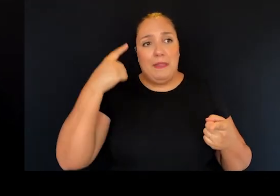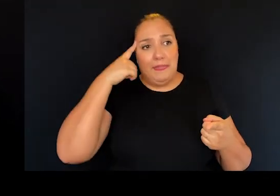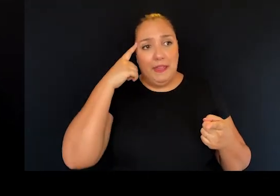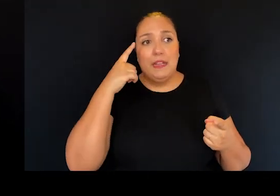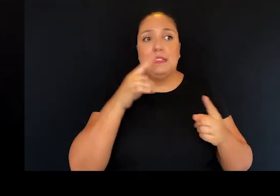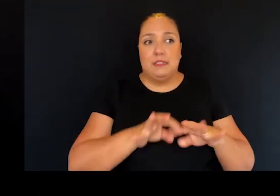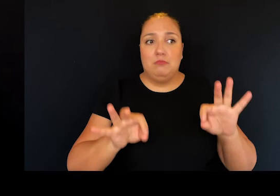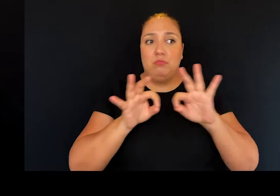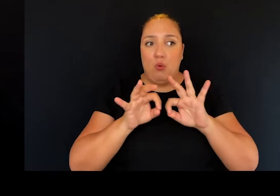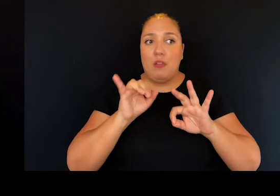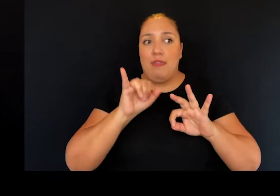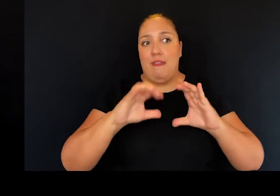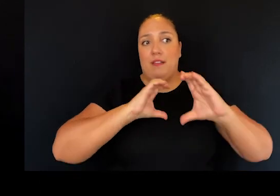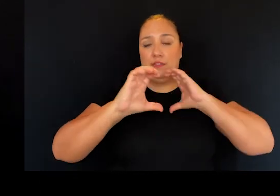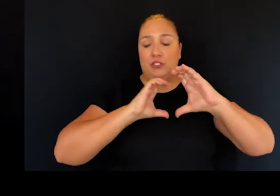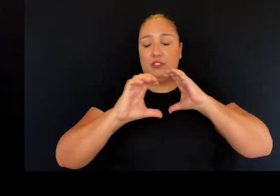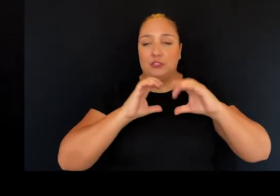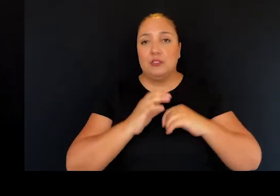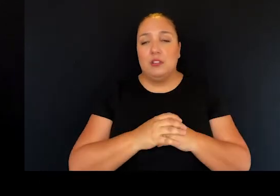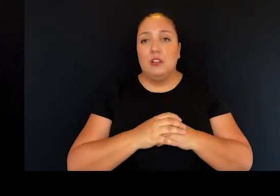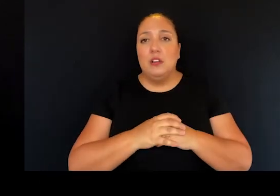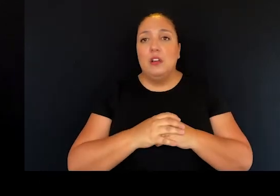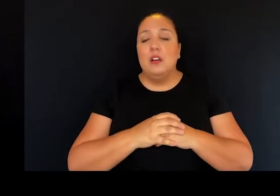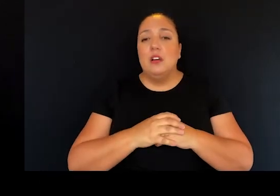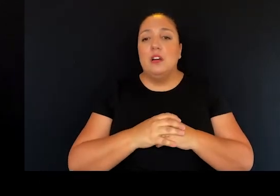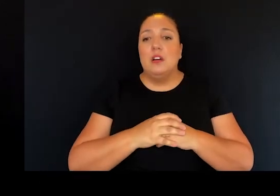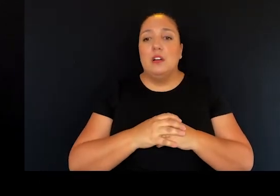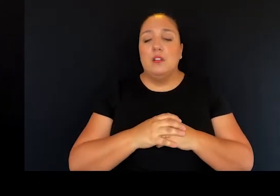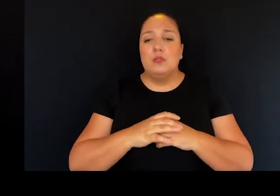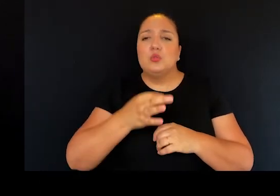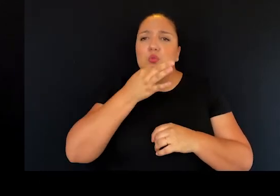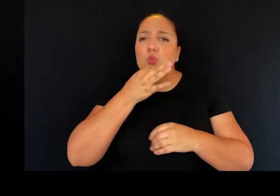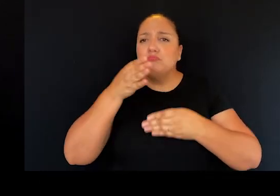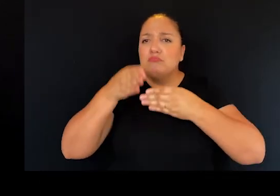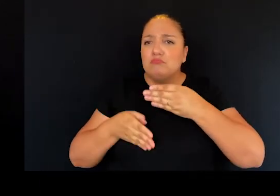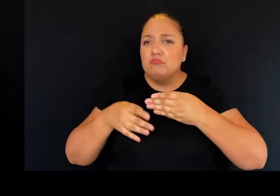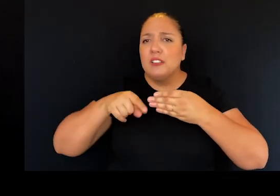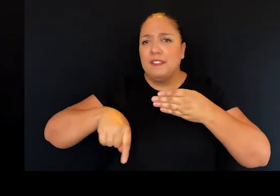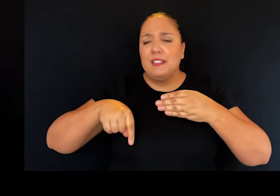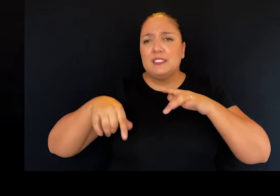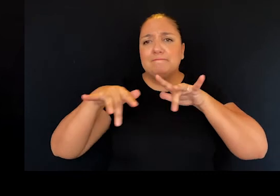And before we sign off on this episode, is there anything else that either of you would like to add before we sign off?